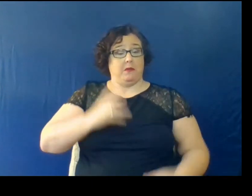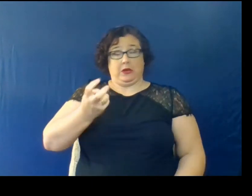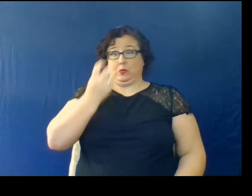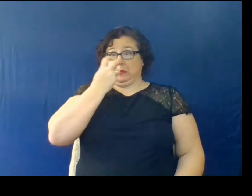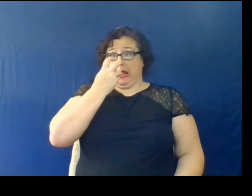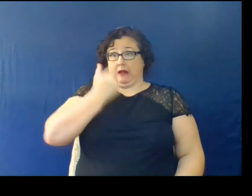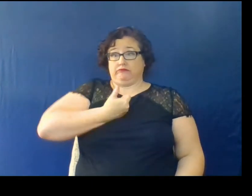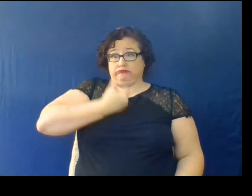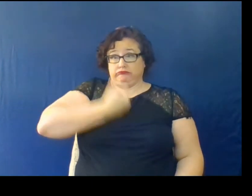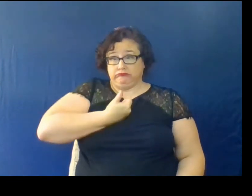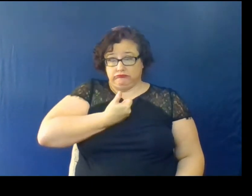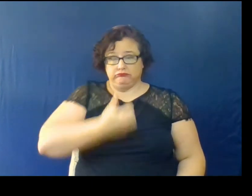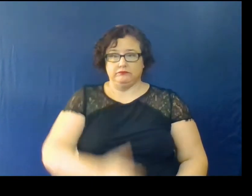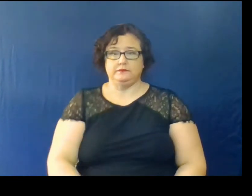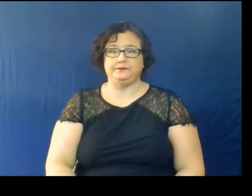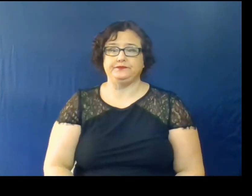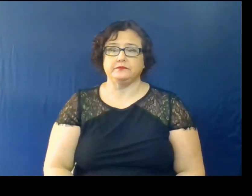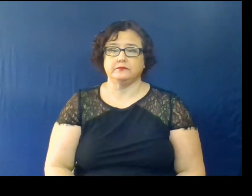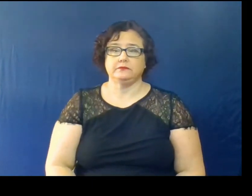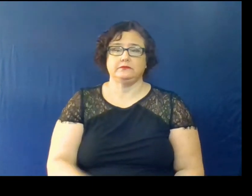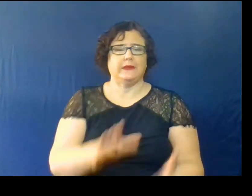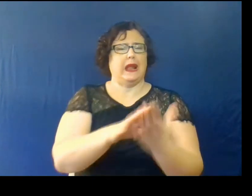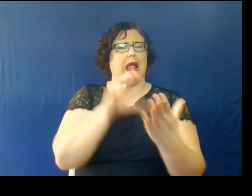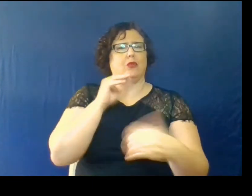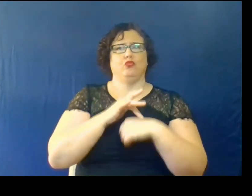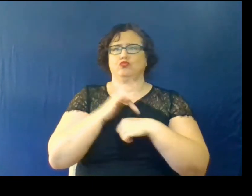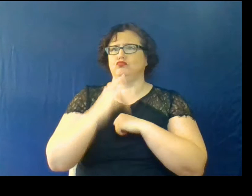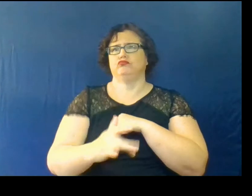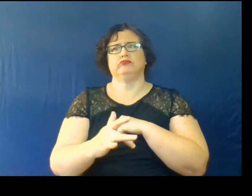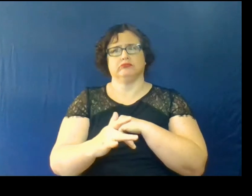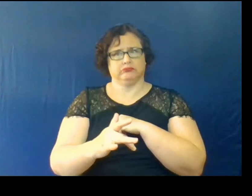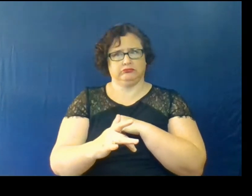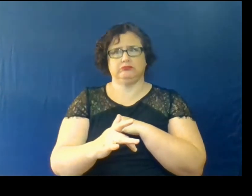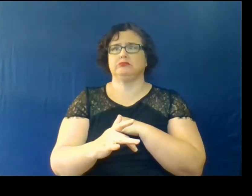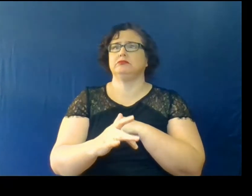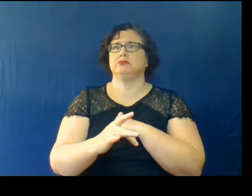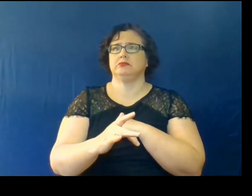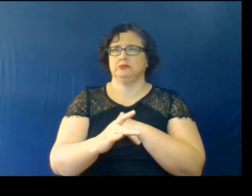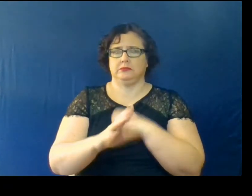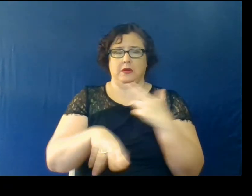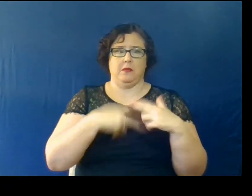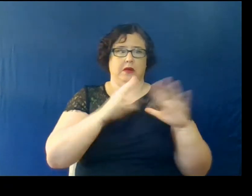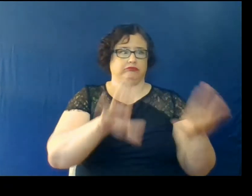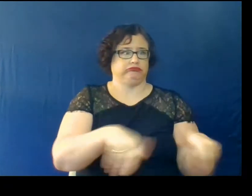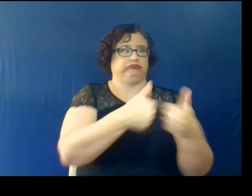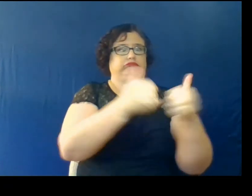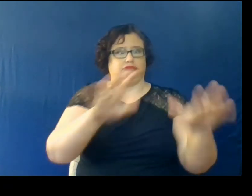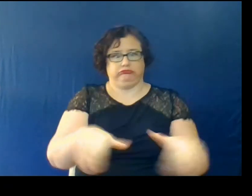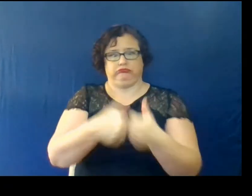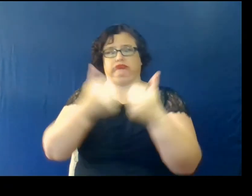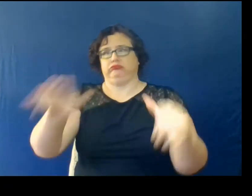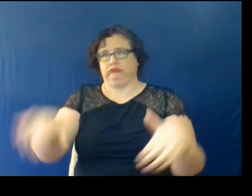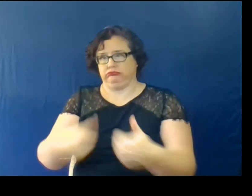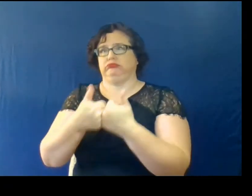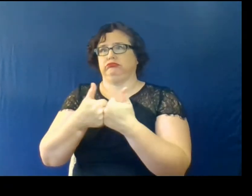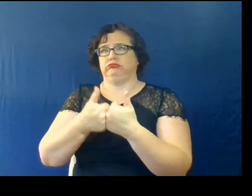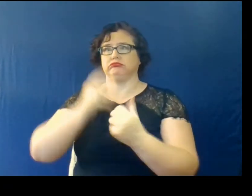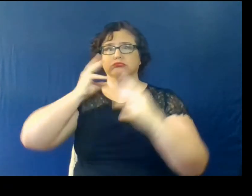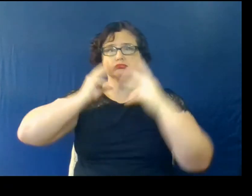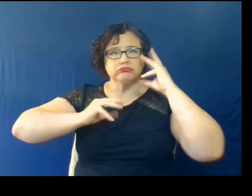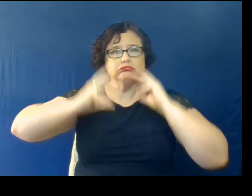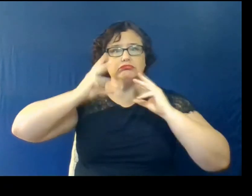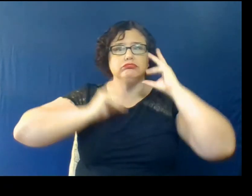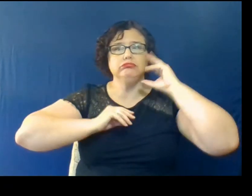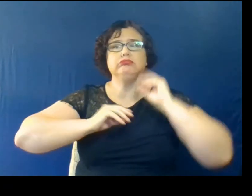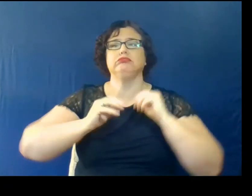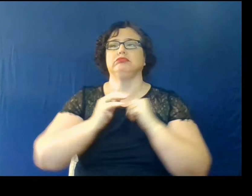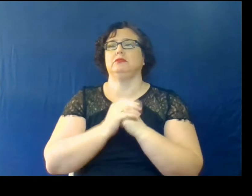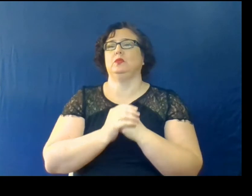I learned very early on about the challenges that I face with having to do something like voting.